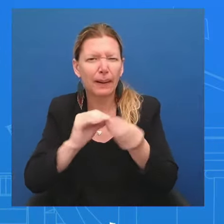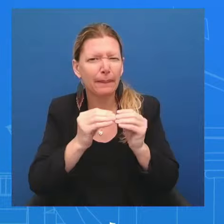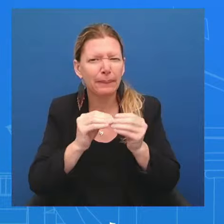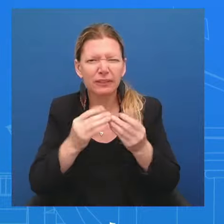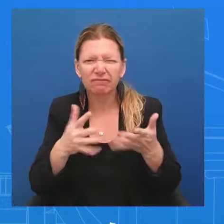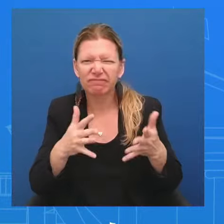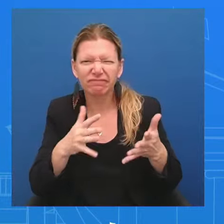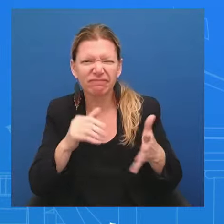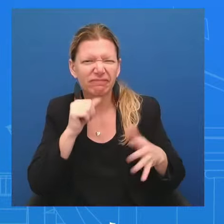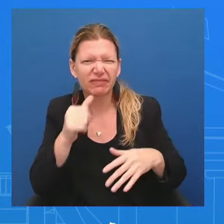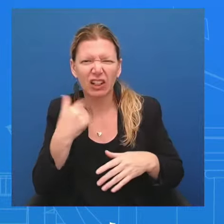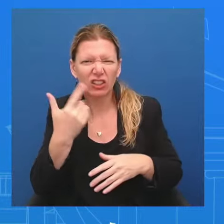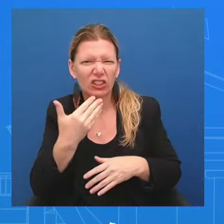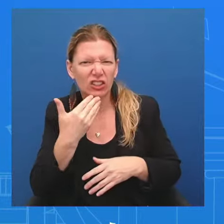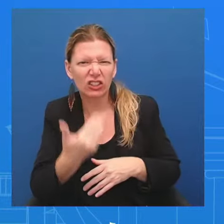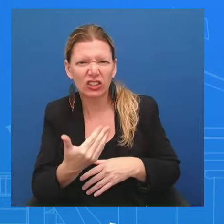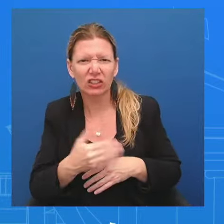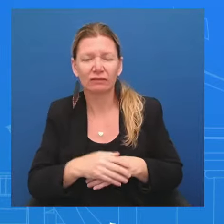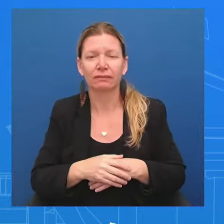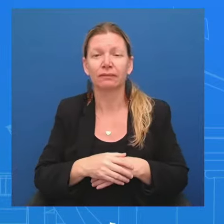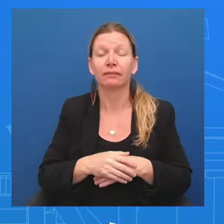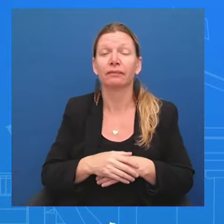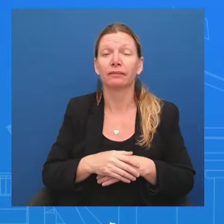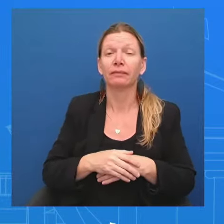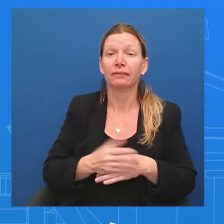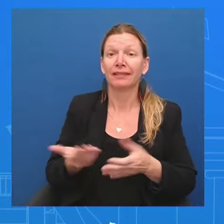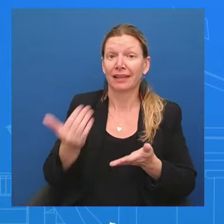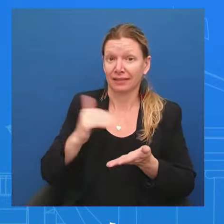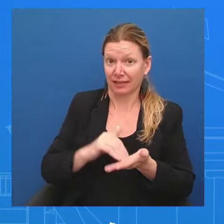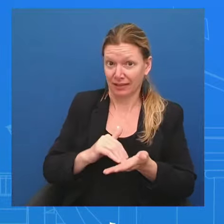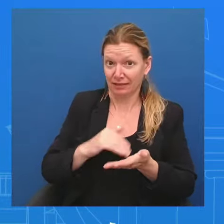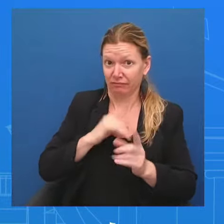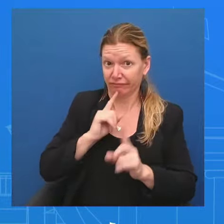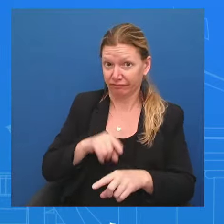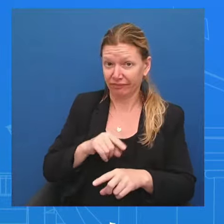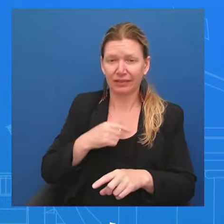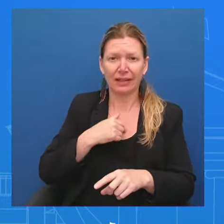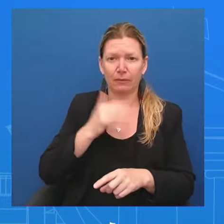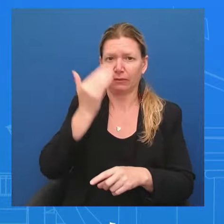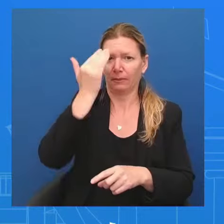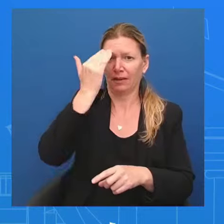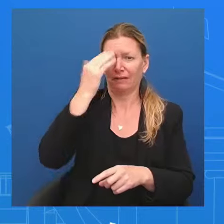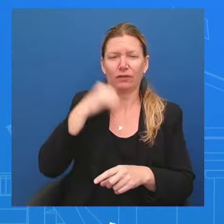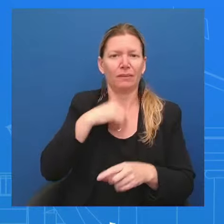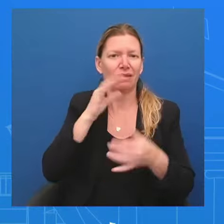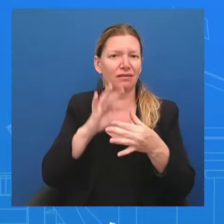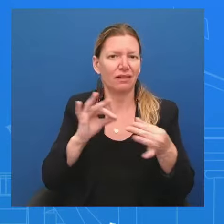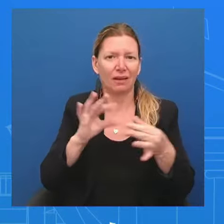I will say this. The president has never forgotten where he came from, who he is.